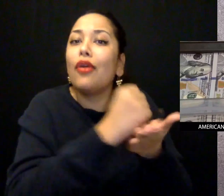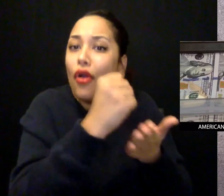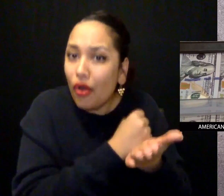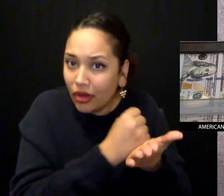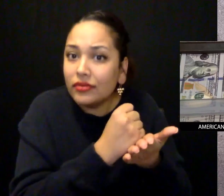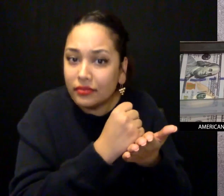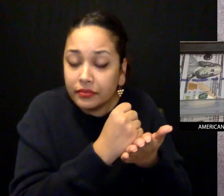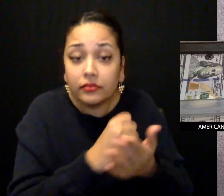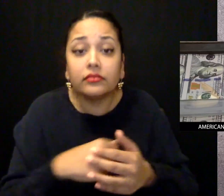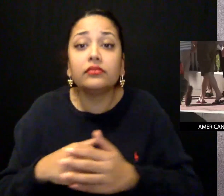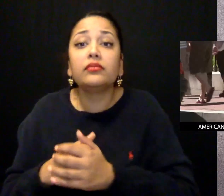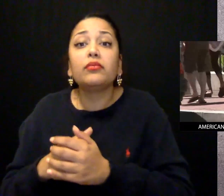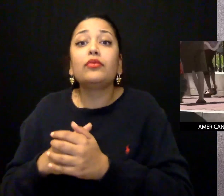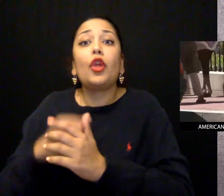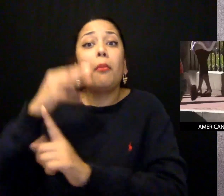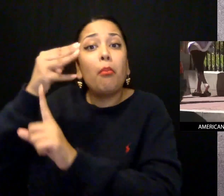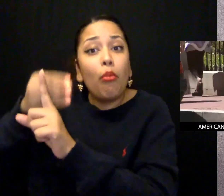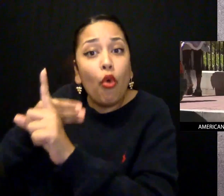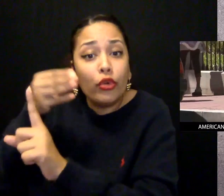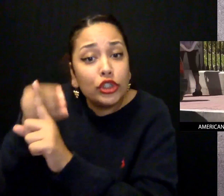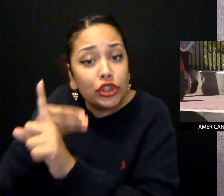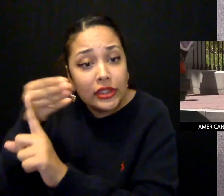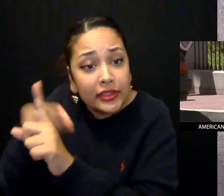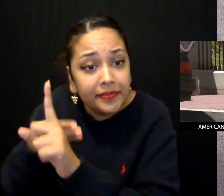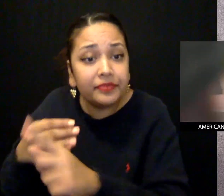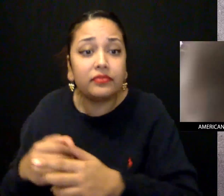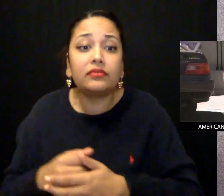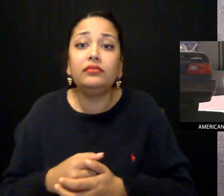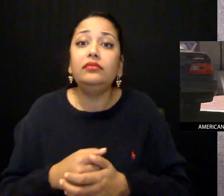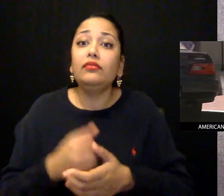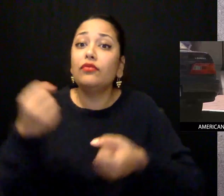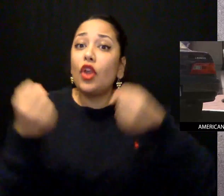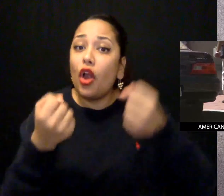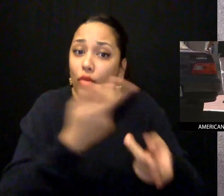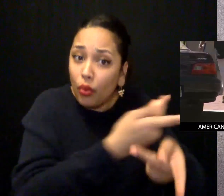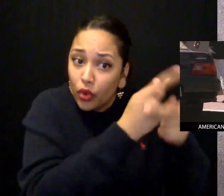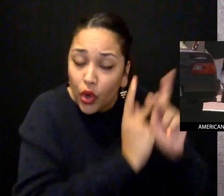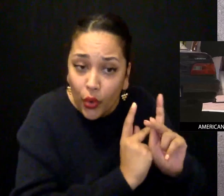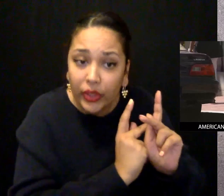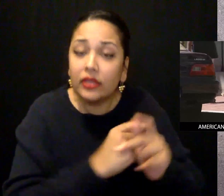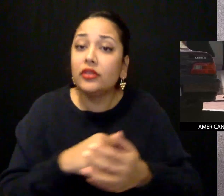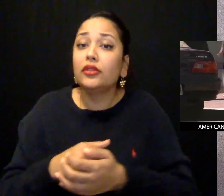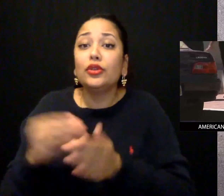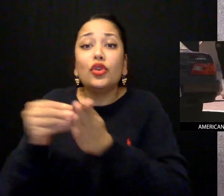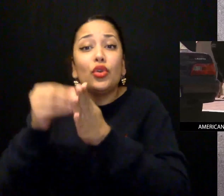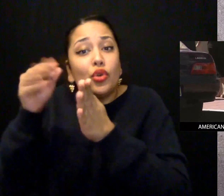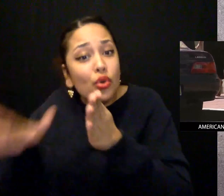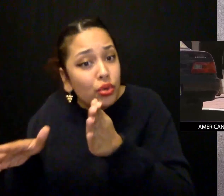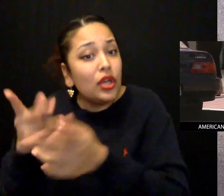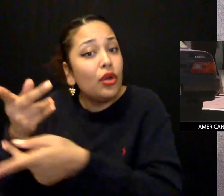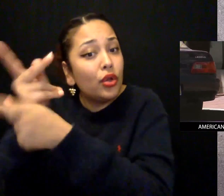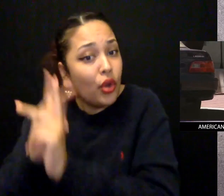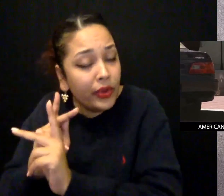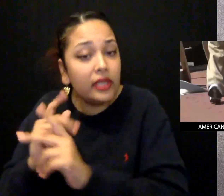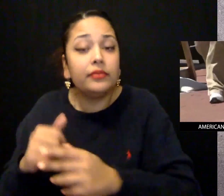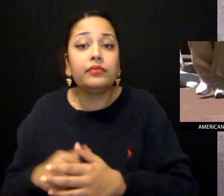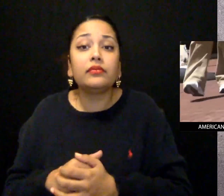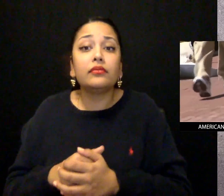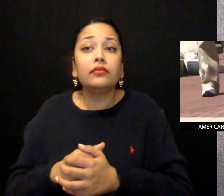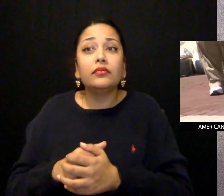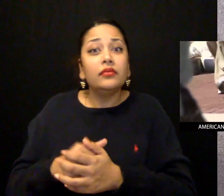in credit card balances mortgage balances auto loans and student loan balances